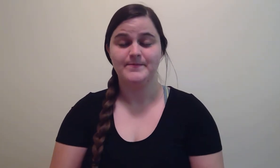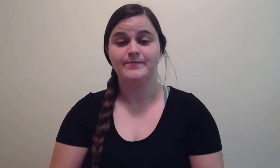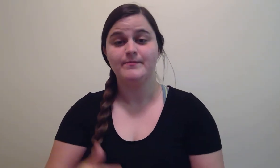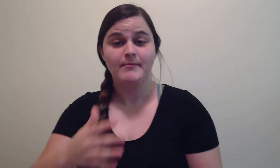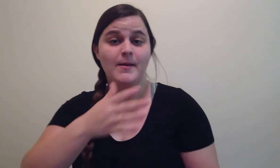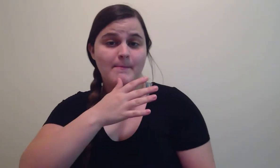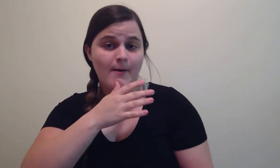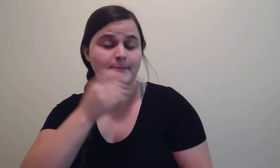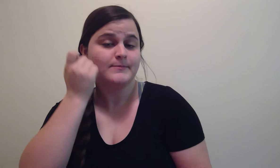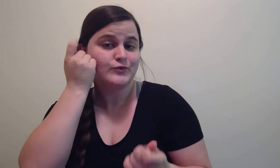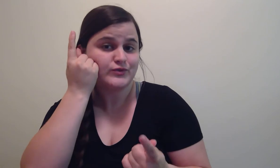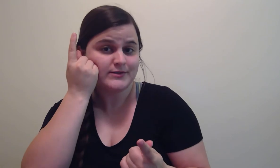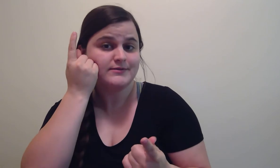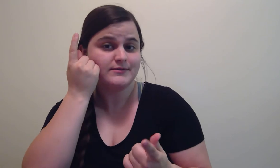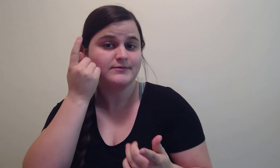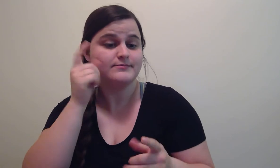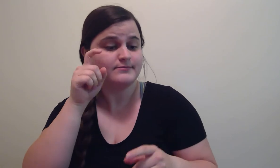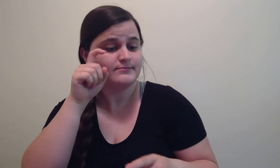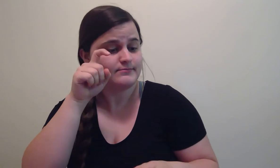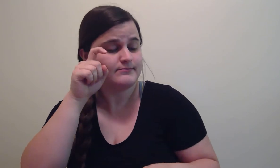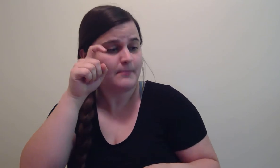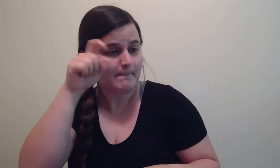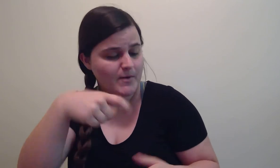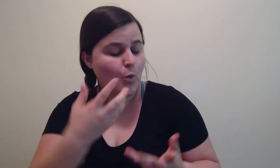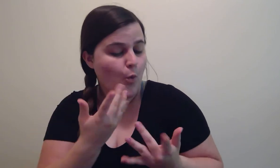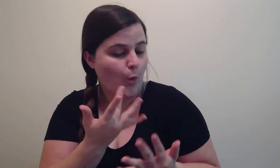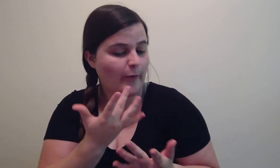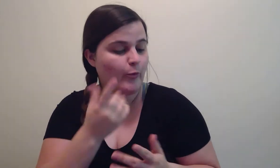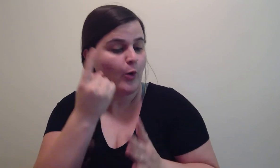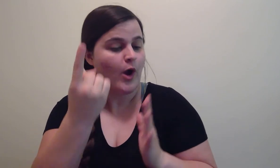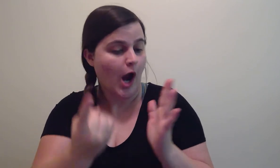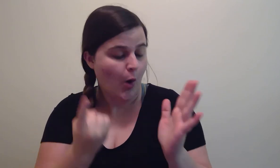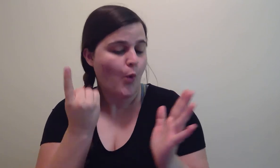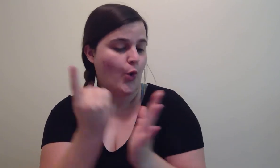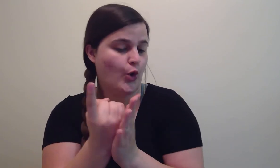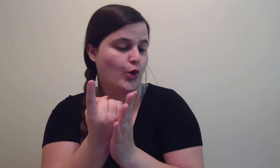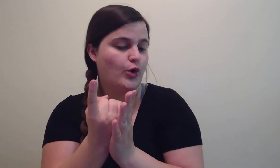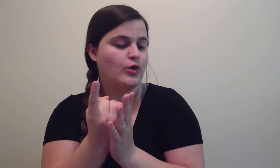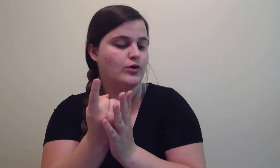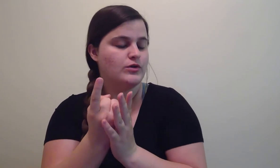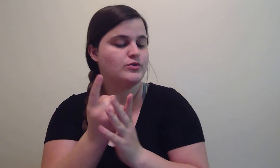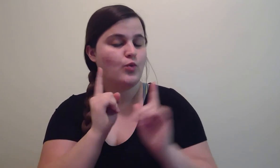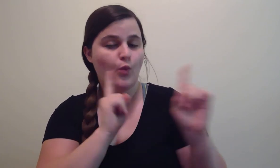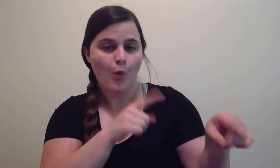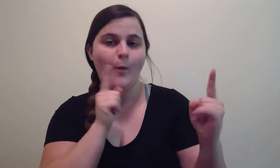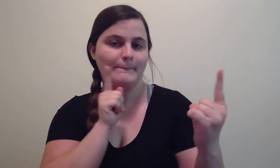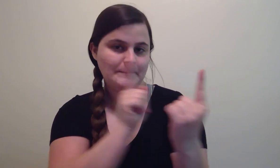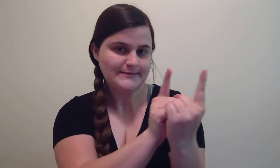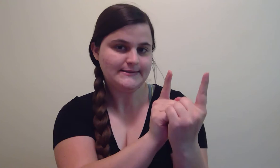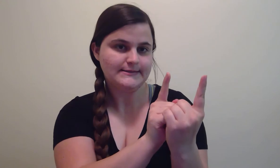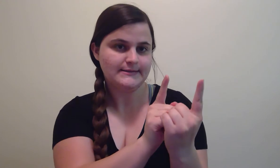My mother, being the truly sensible adult that she is, made me wait more than an hour before going over.